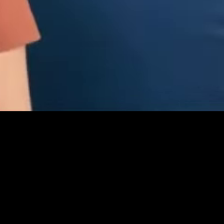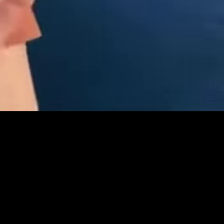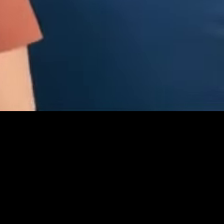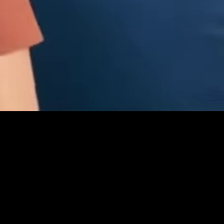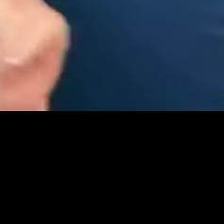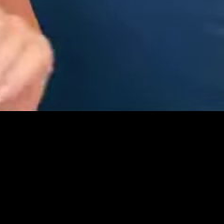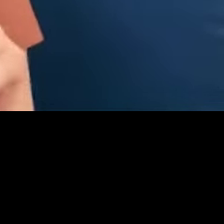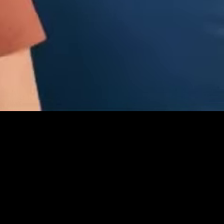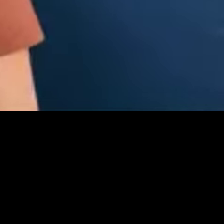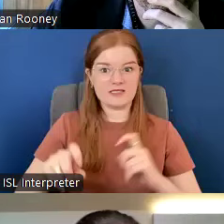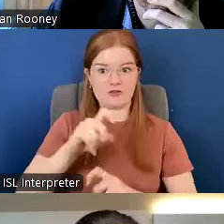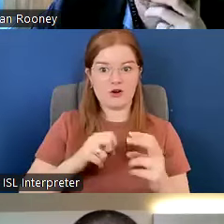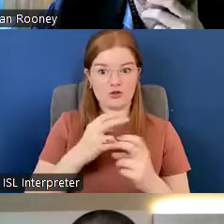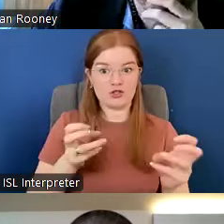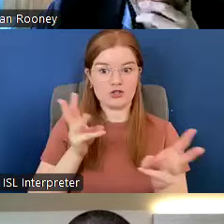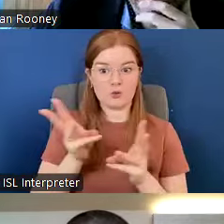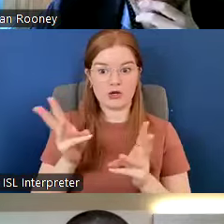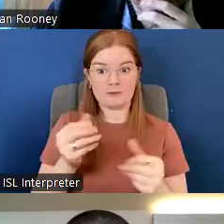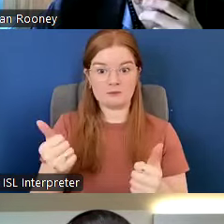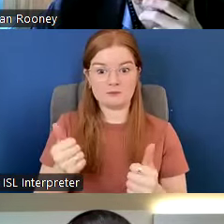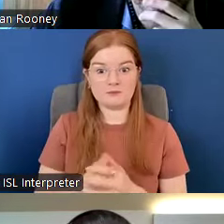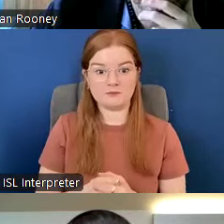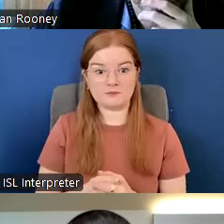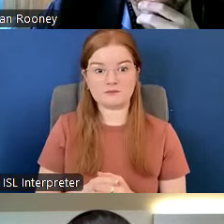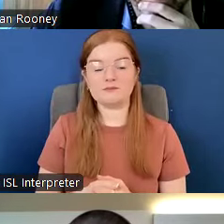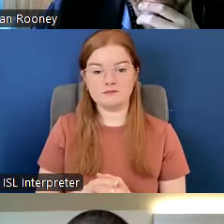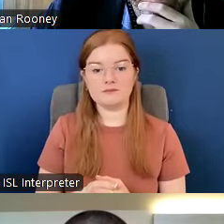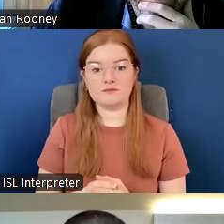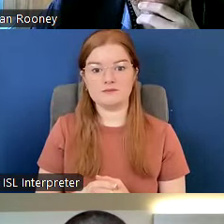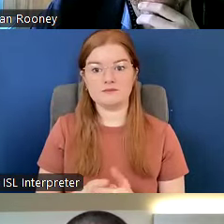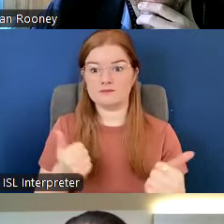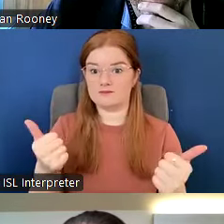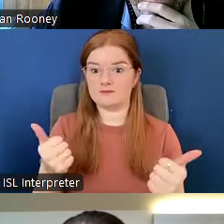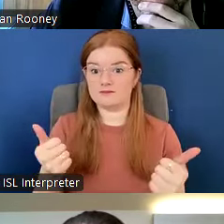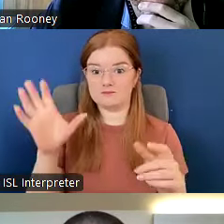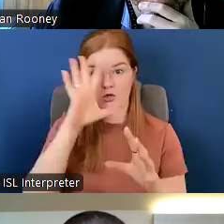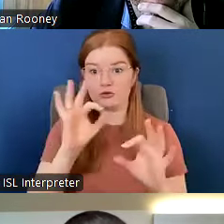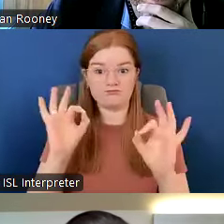that it's all working. That looks that looks absolutely fine to me. Thank you.